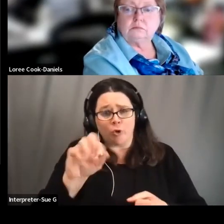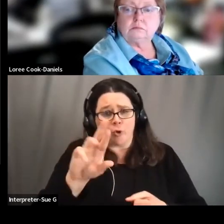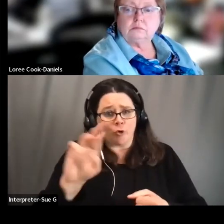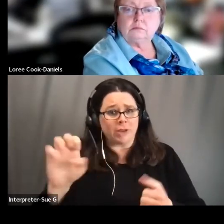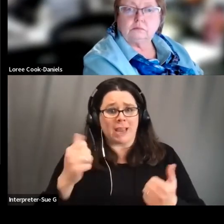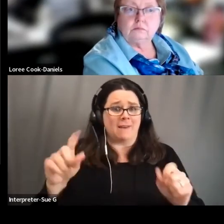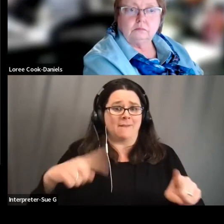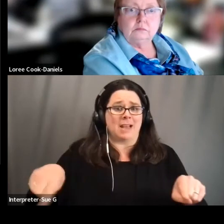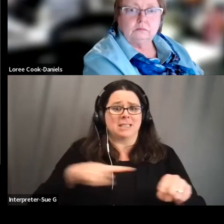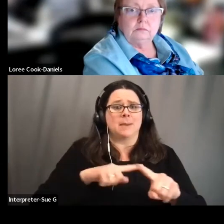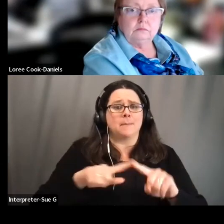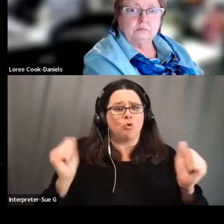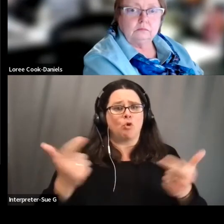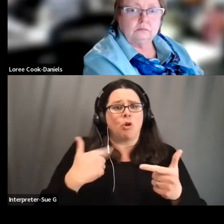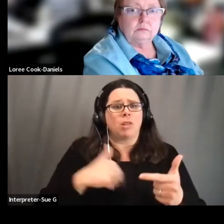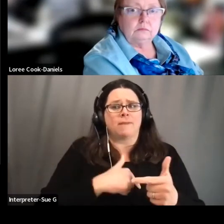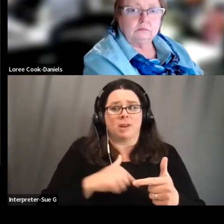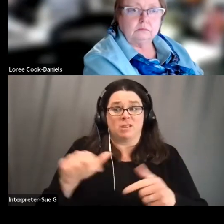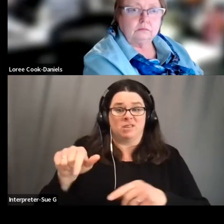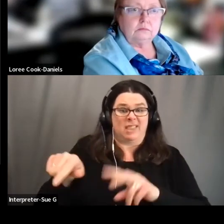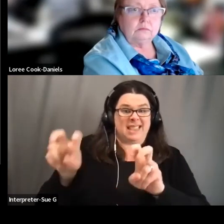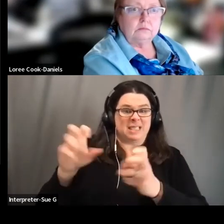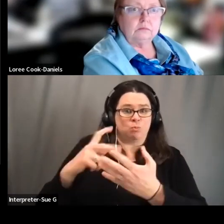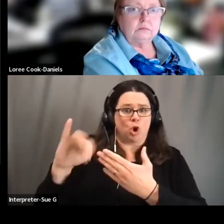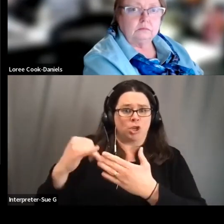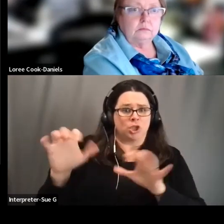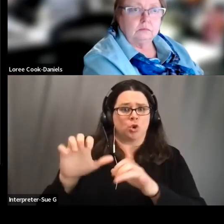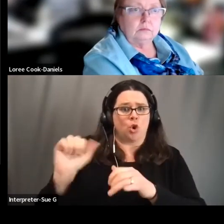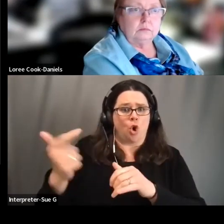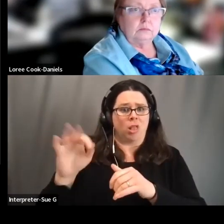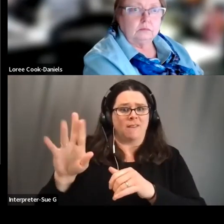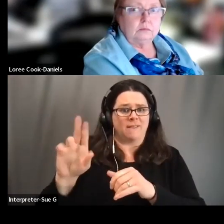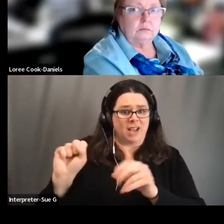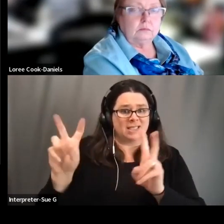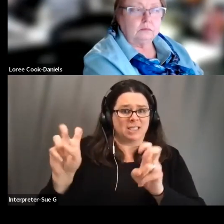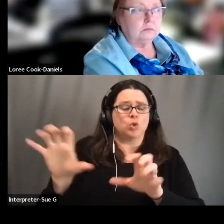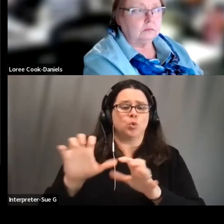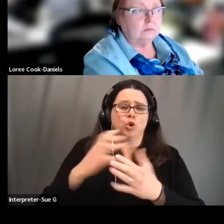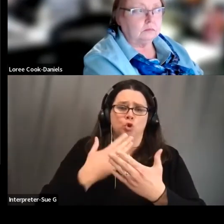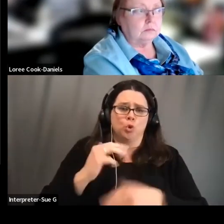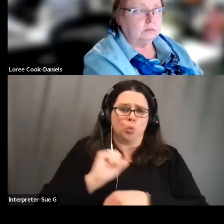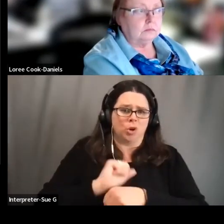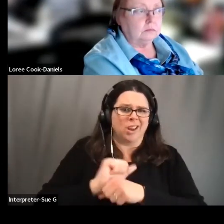But All of Us is doing really good work in a really ethical way and it's really good when trans folks